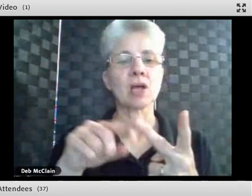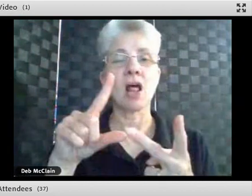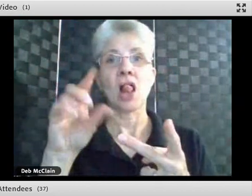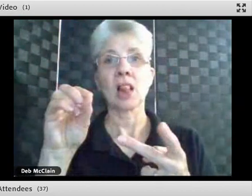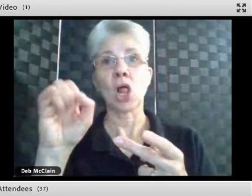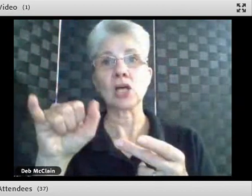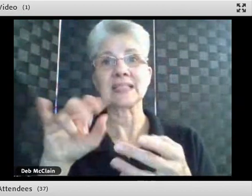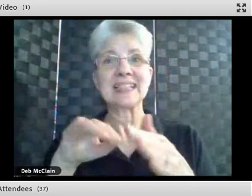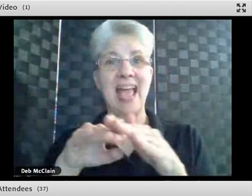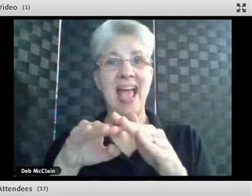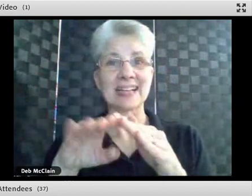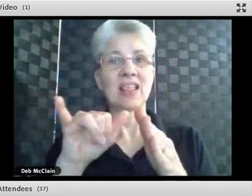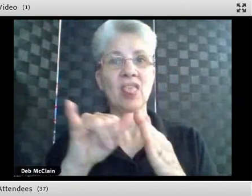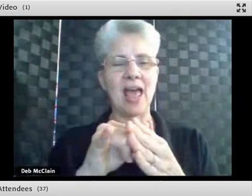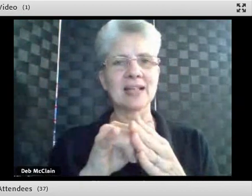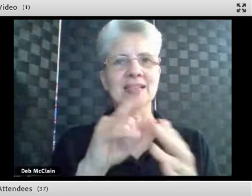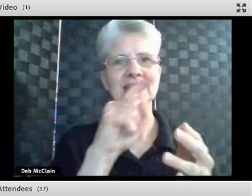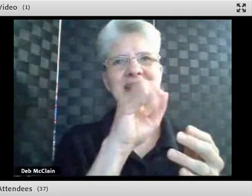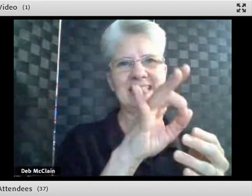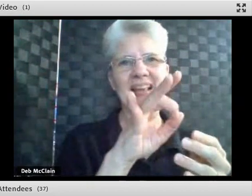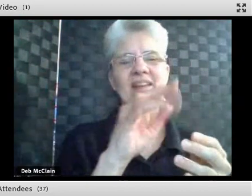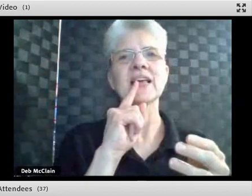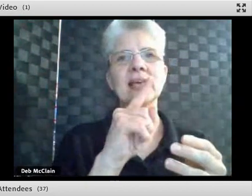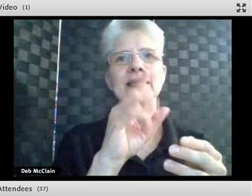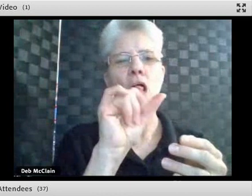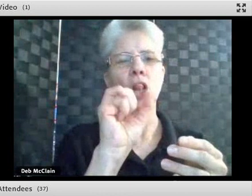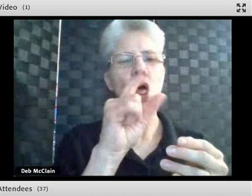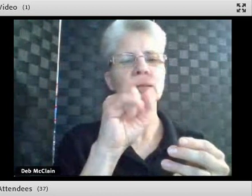So another example using TIF. TIF is a lossless format,